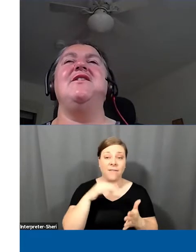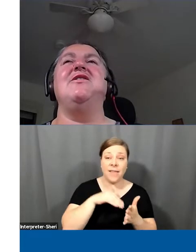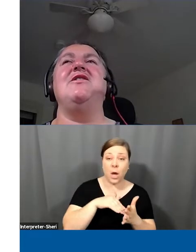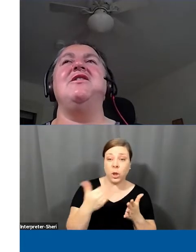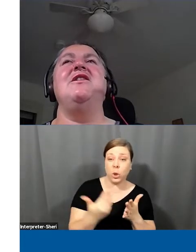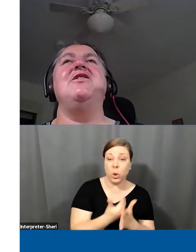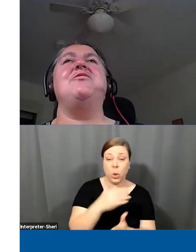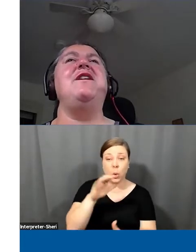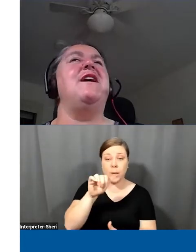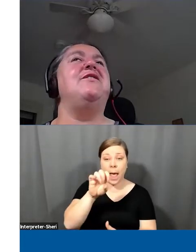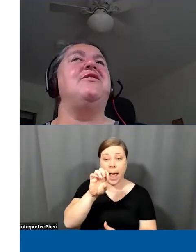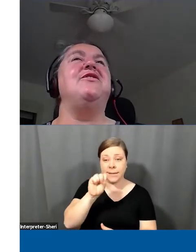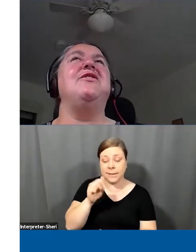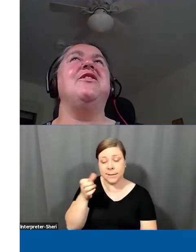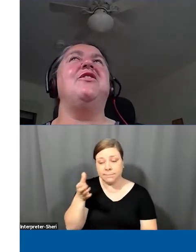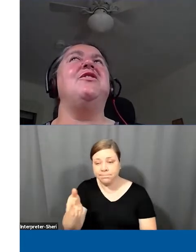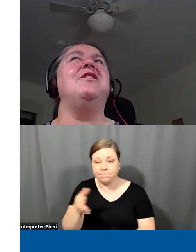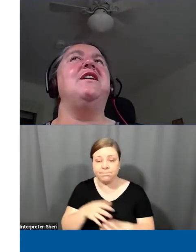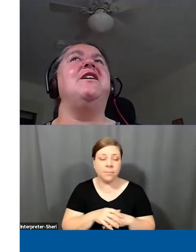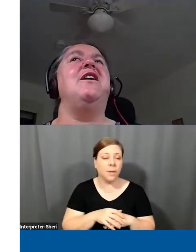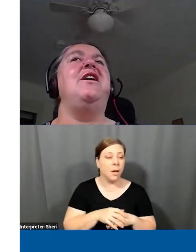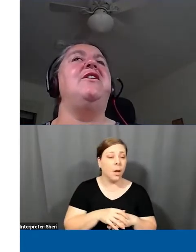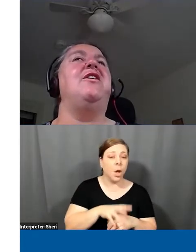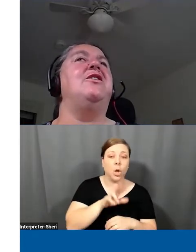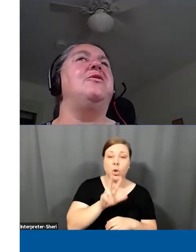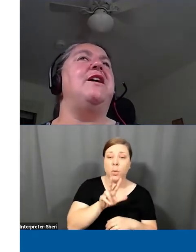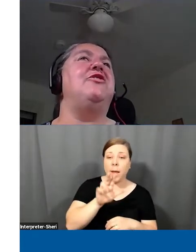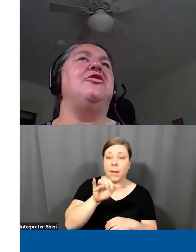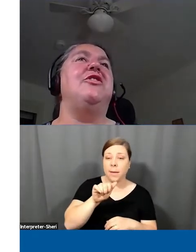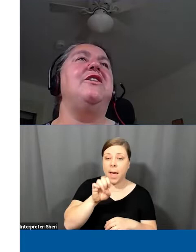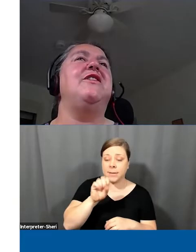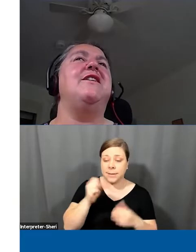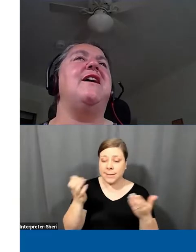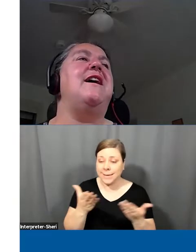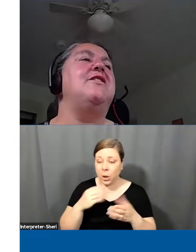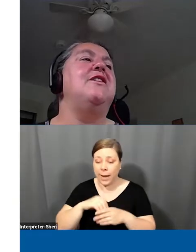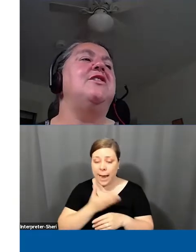There are three cases currently in our location, things like that.